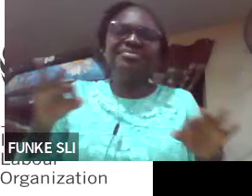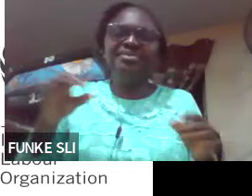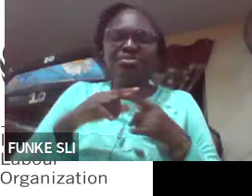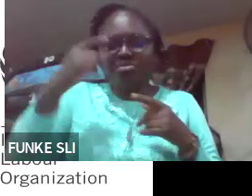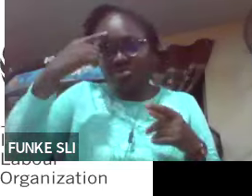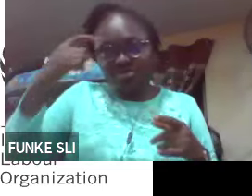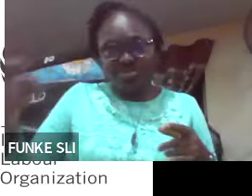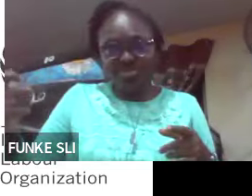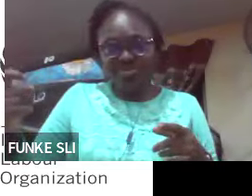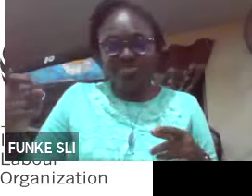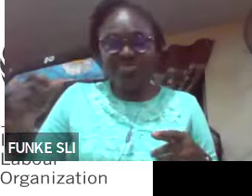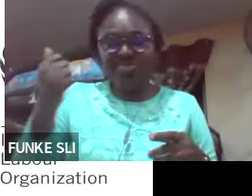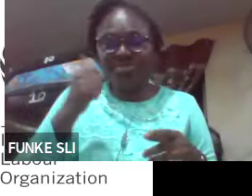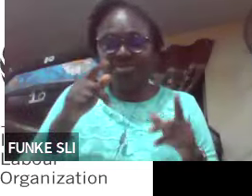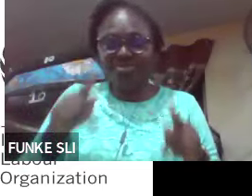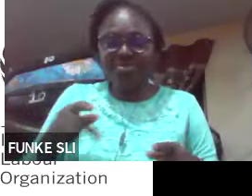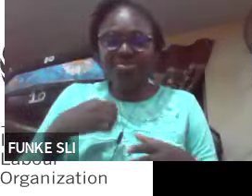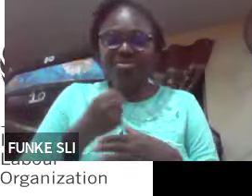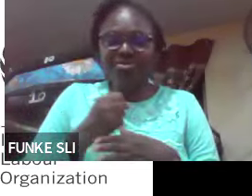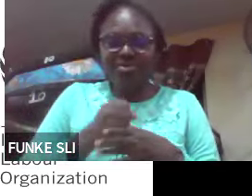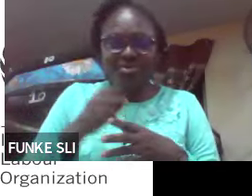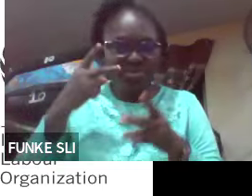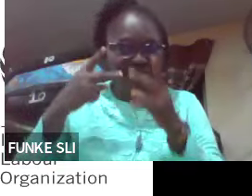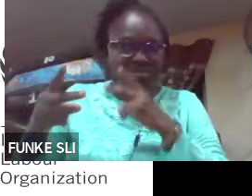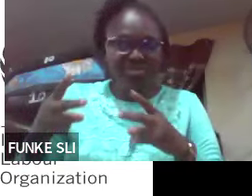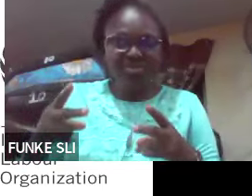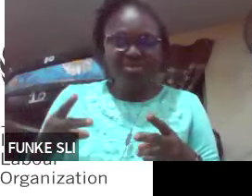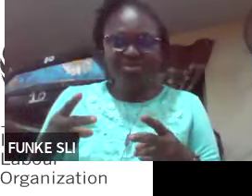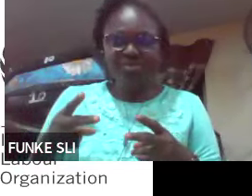Dotun Akinseinde: Okay. Any other person want to share his vision. Victoria, you want to say something.